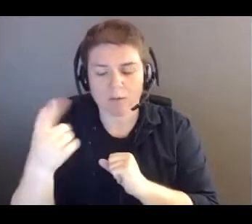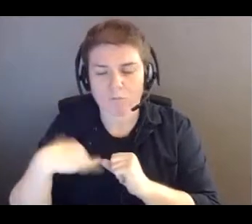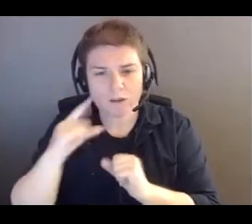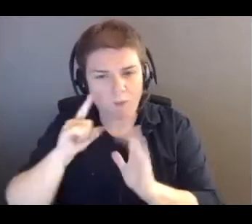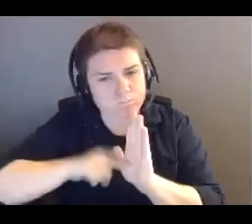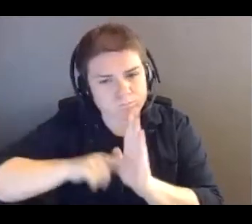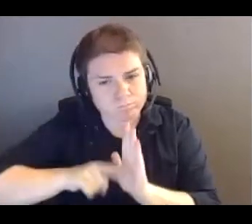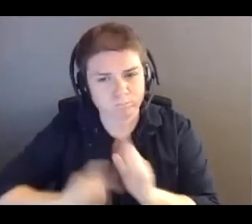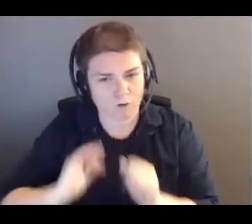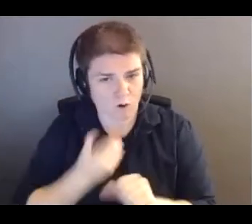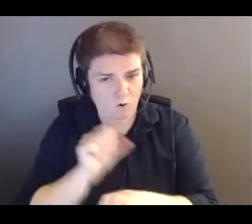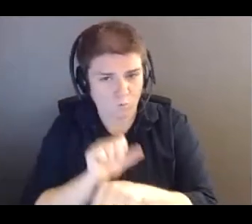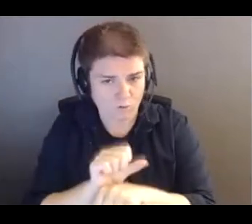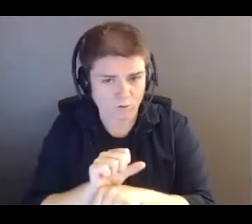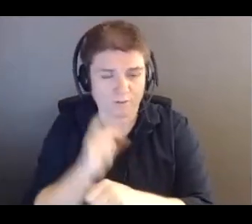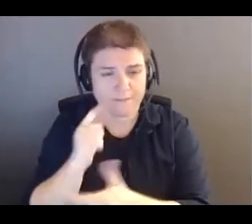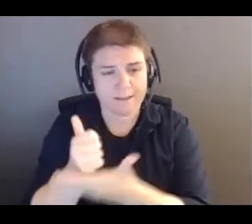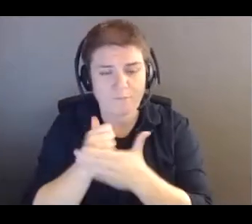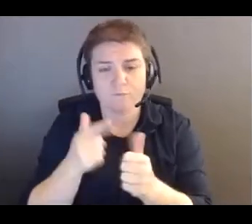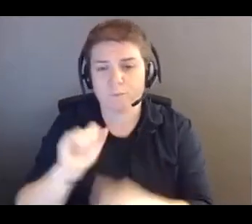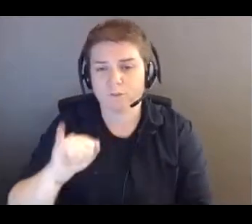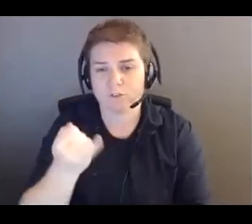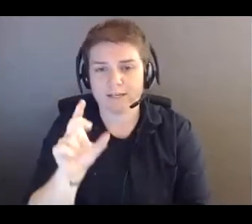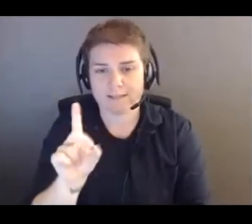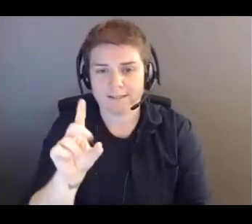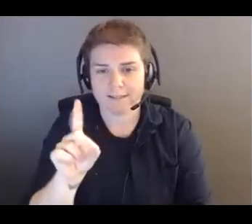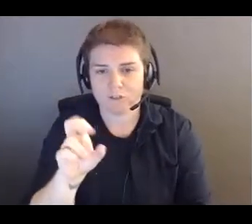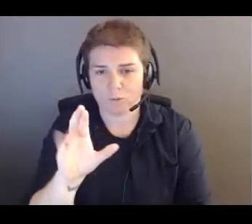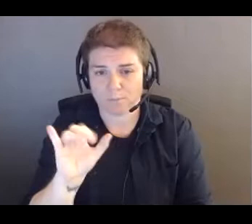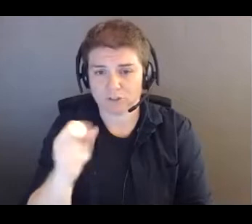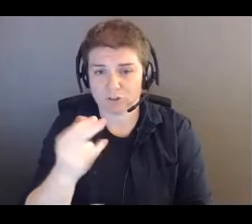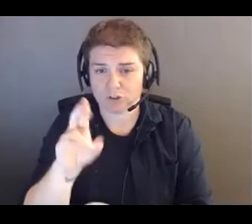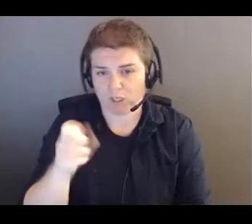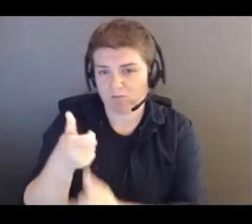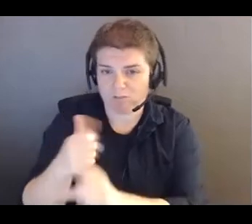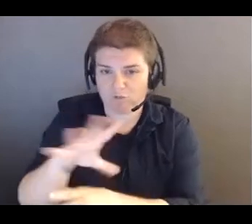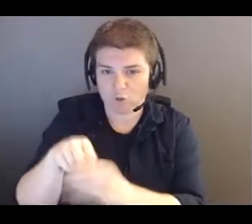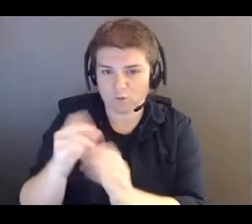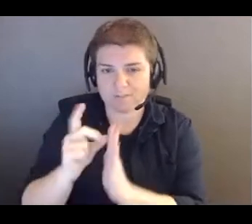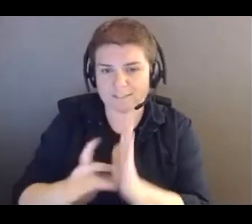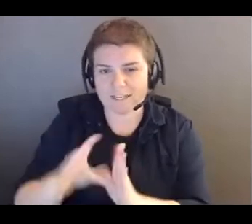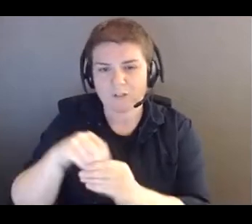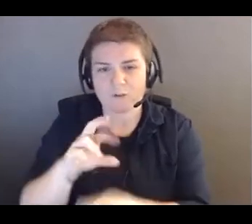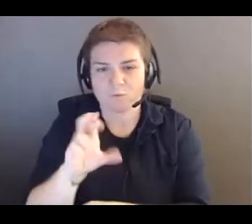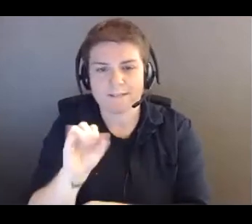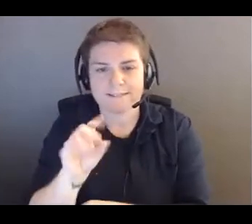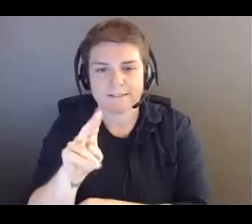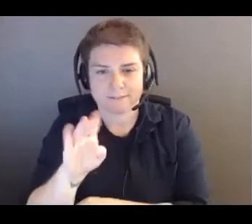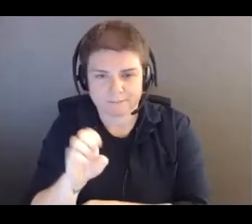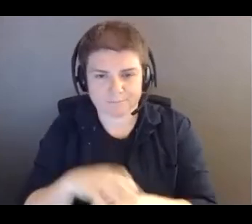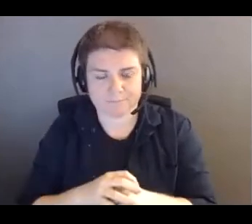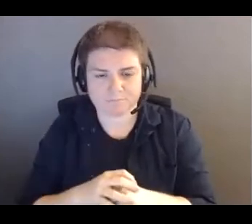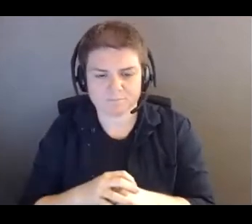work with the help of JD Derbyshire, our inclusive designer in residence. One size fits one: